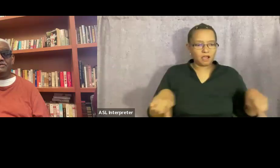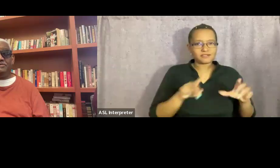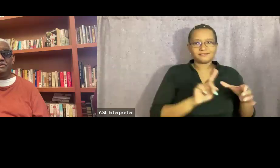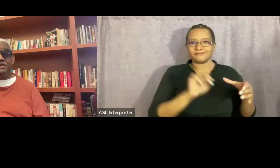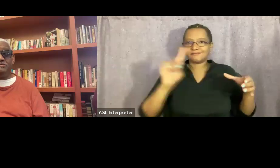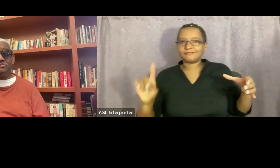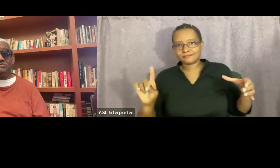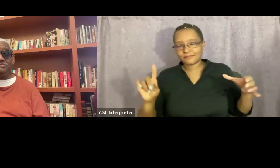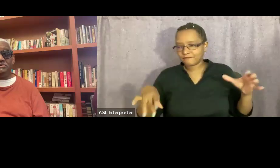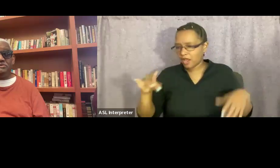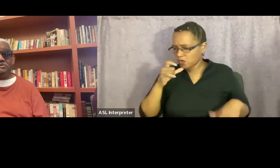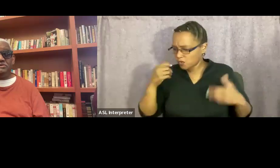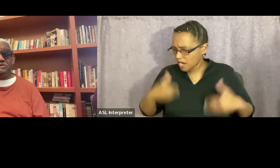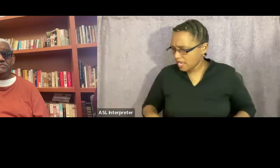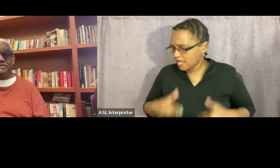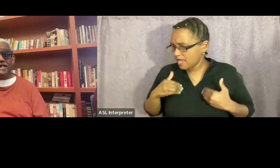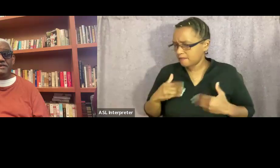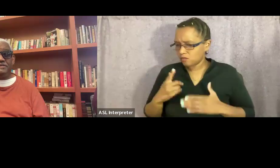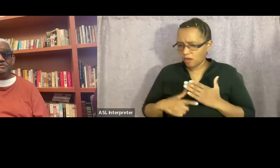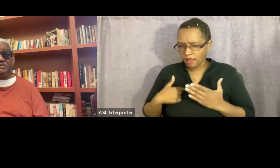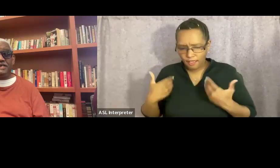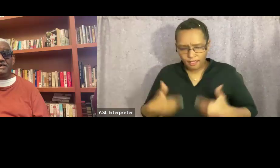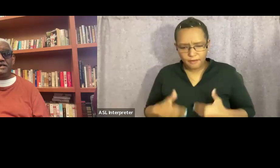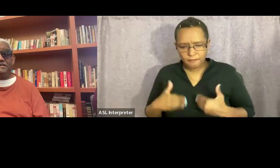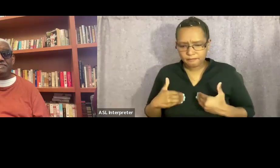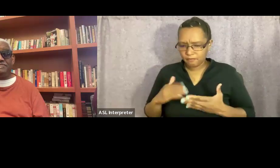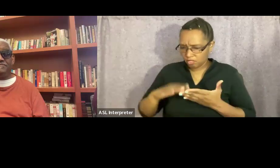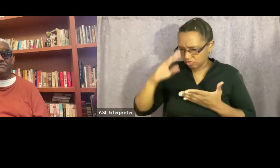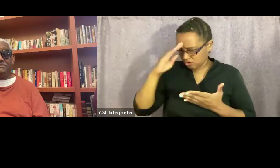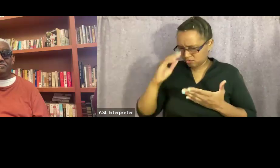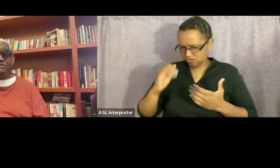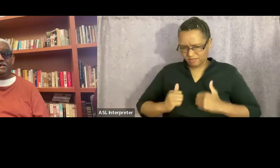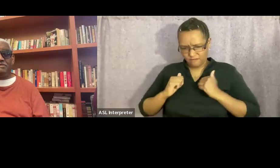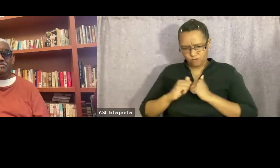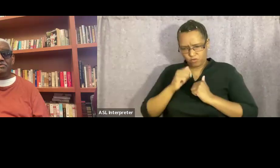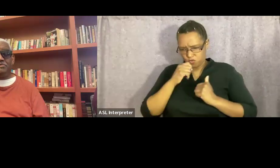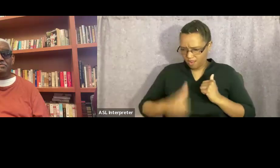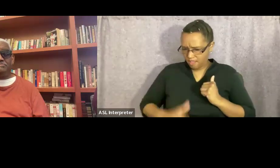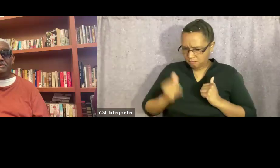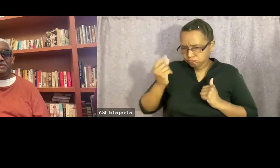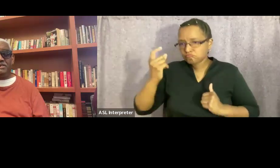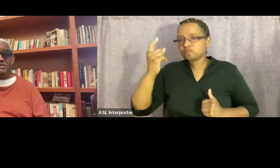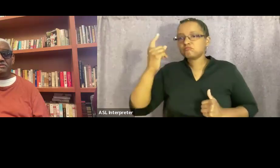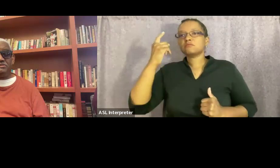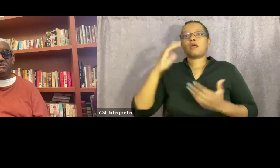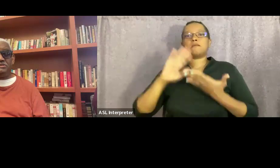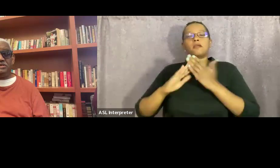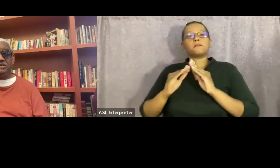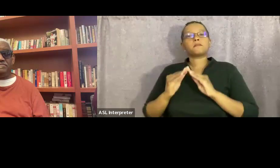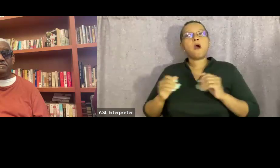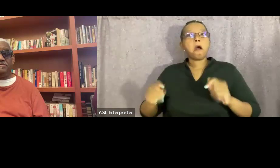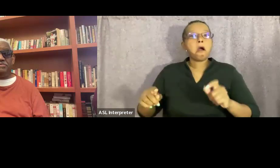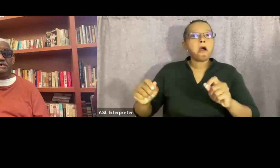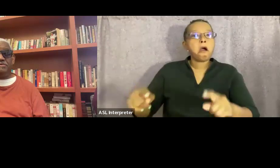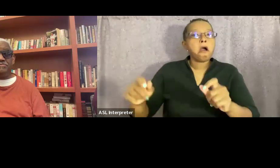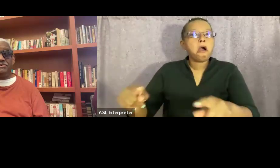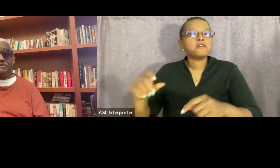and learning how to live with that and understand that. Becoming more spontaneous. Becoming more